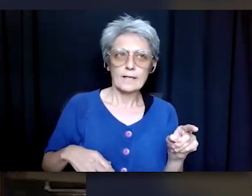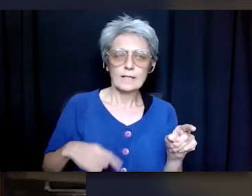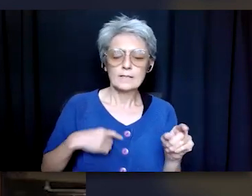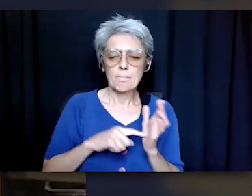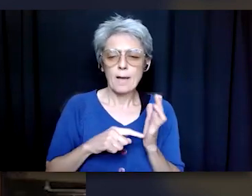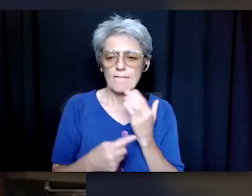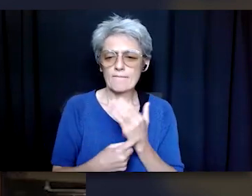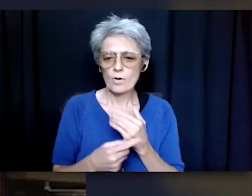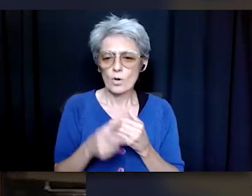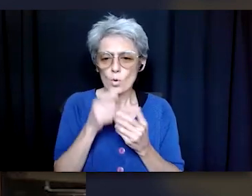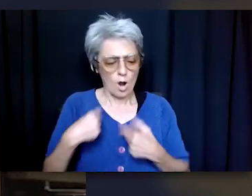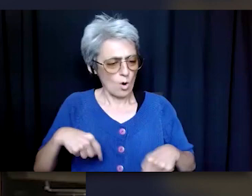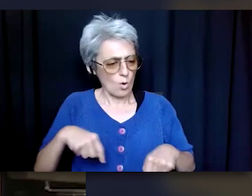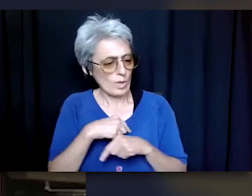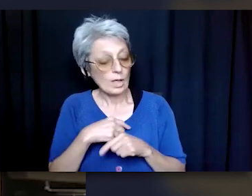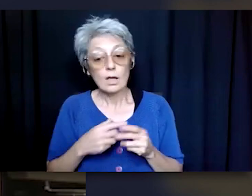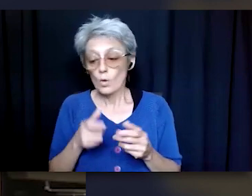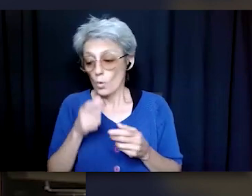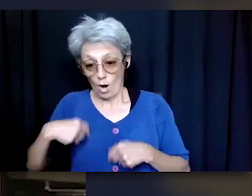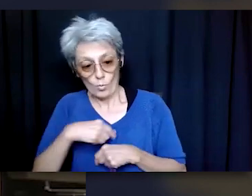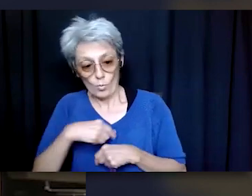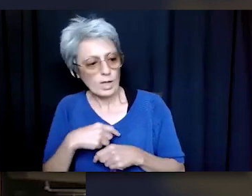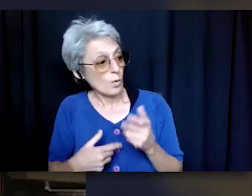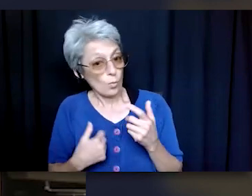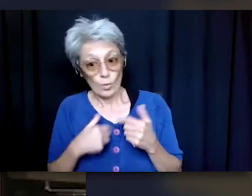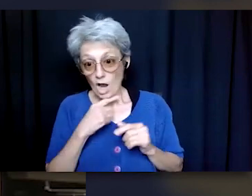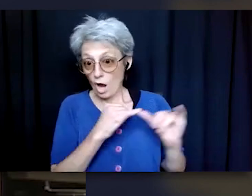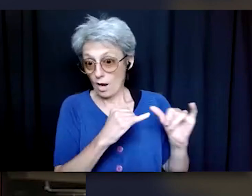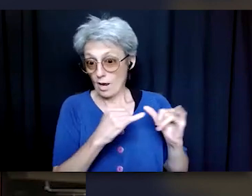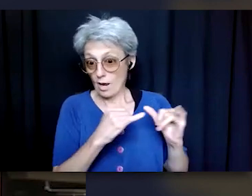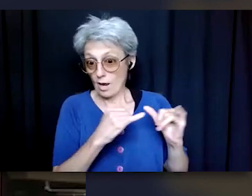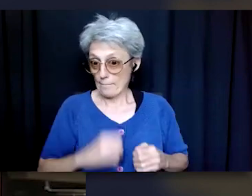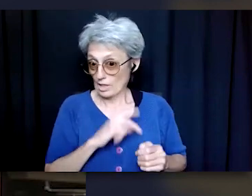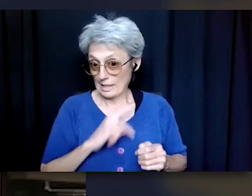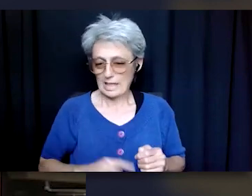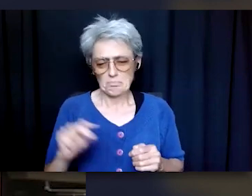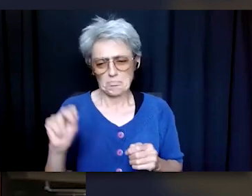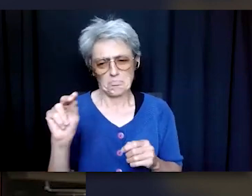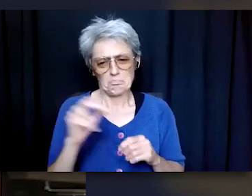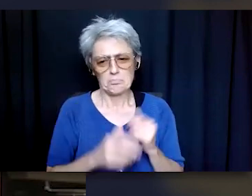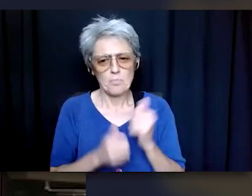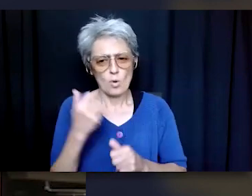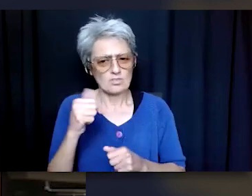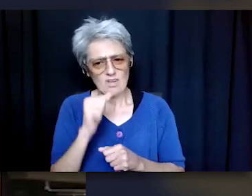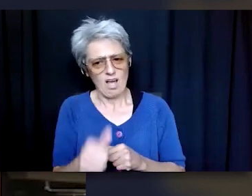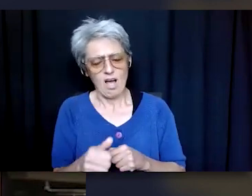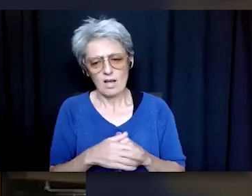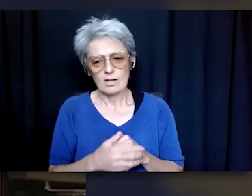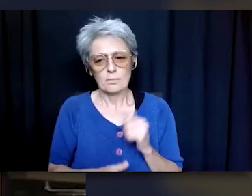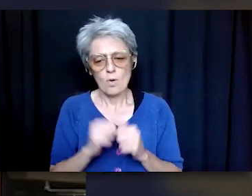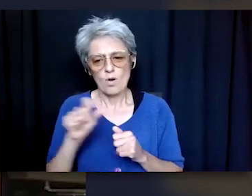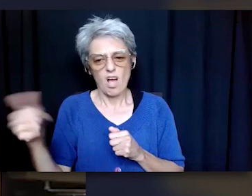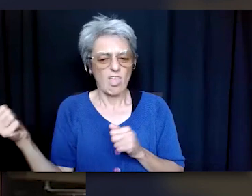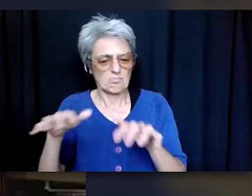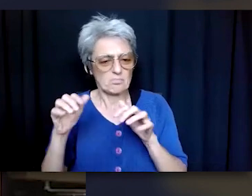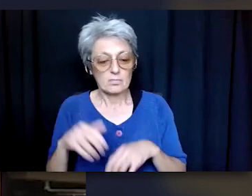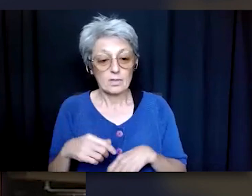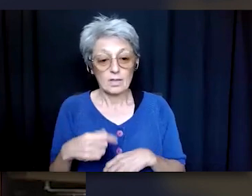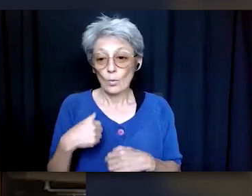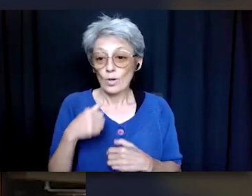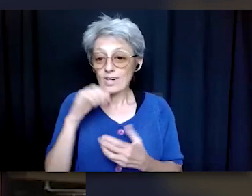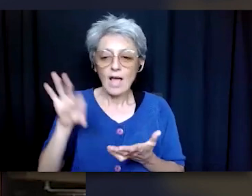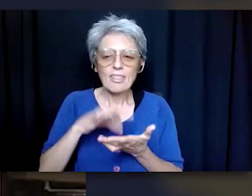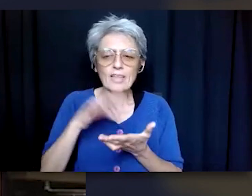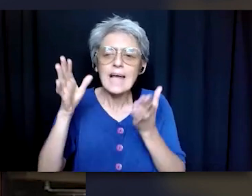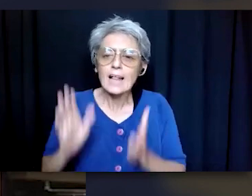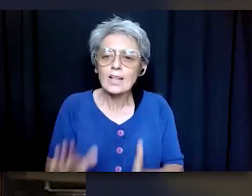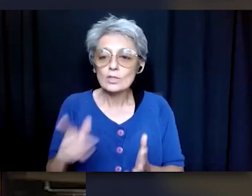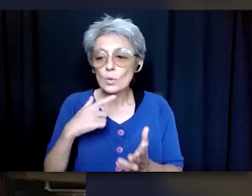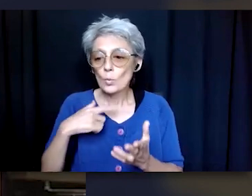or the emperor. Many of us are not necessarily the tailors with something to sell. But often